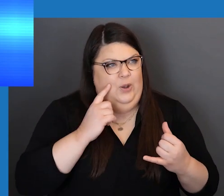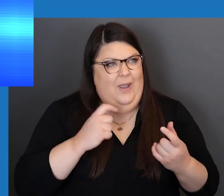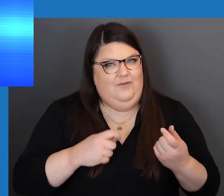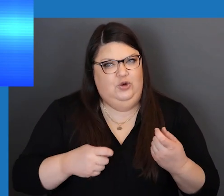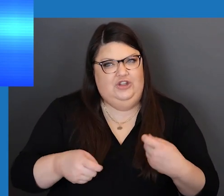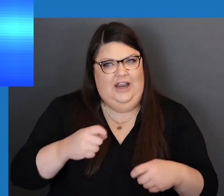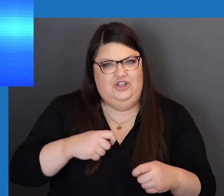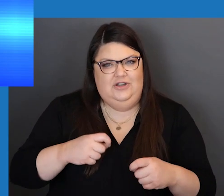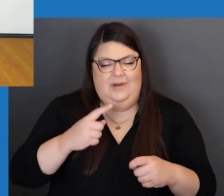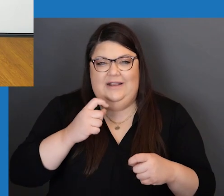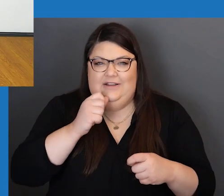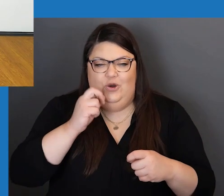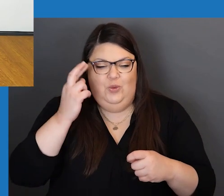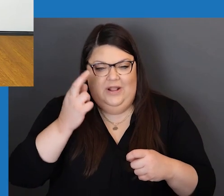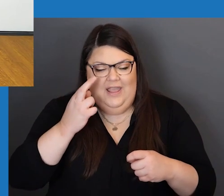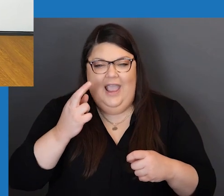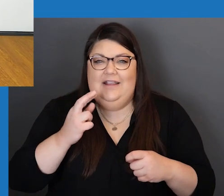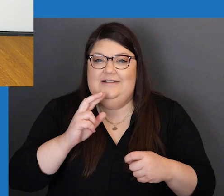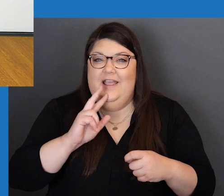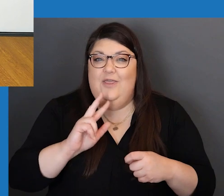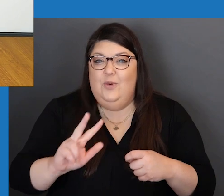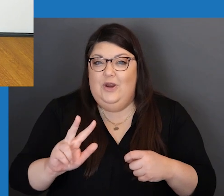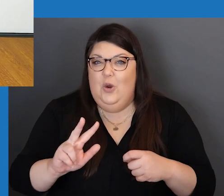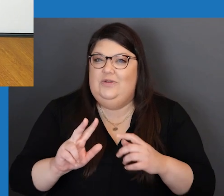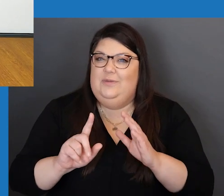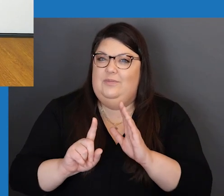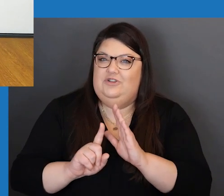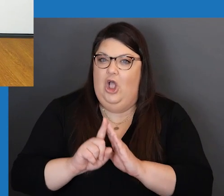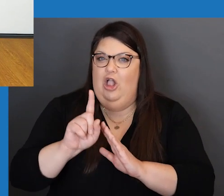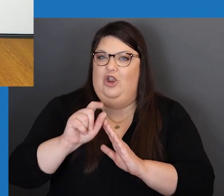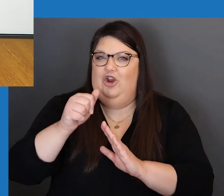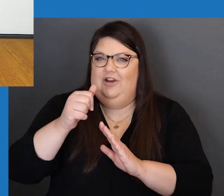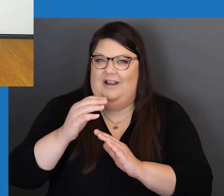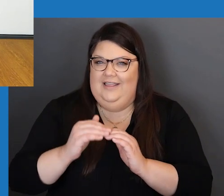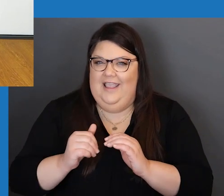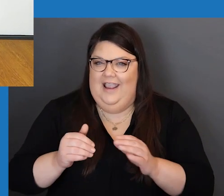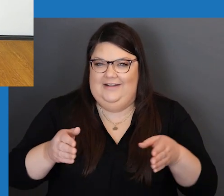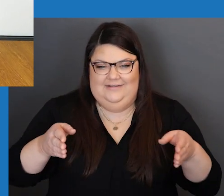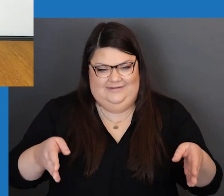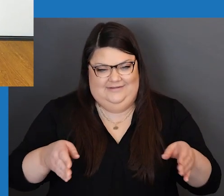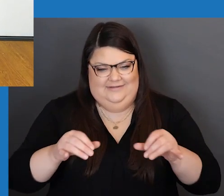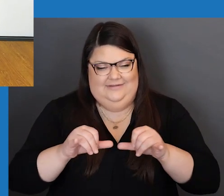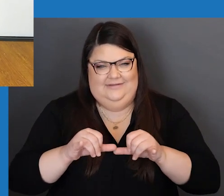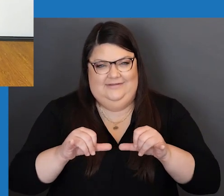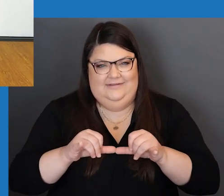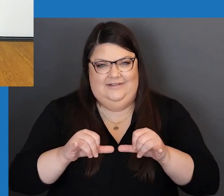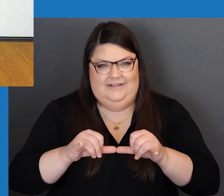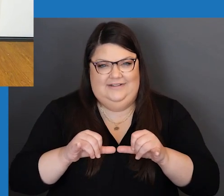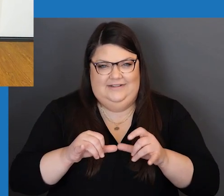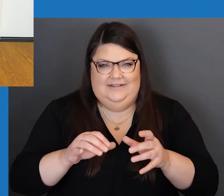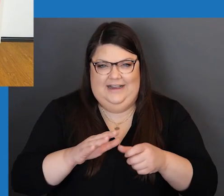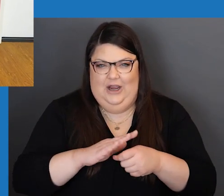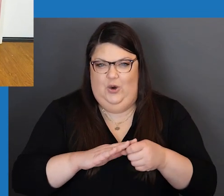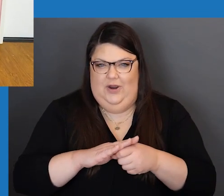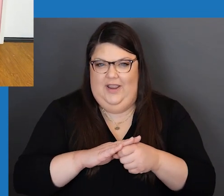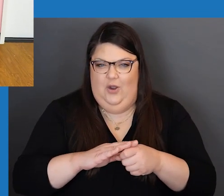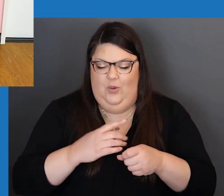just because I didn't realize three year olds are a little bit taller than the changing table area that we have.